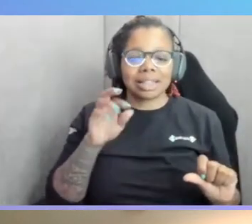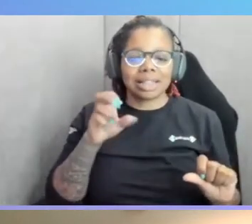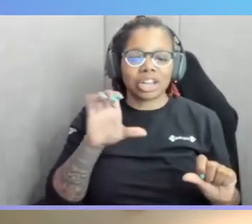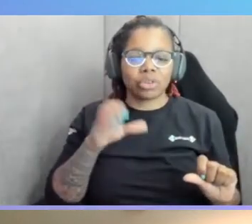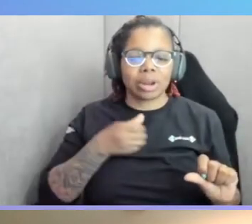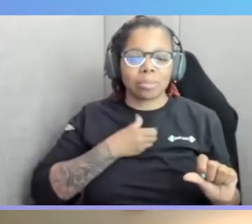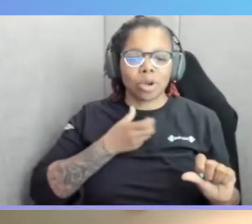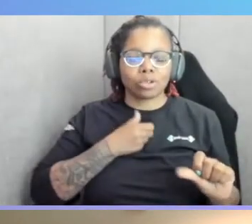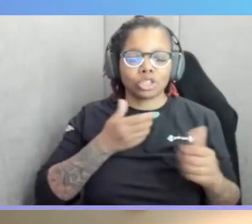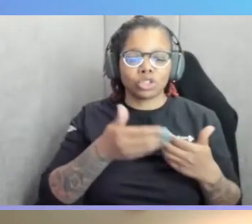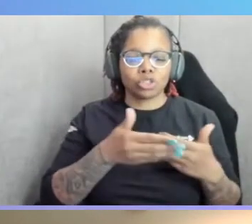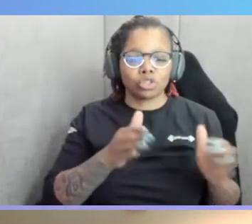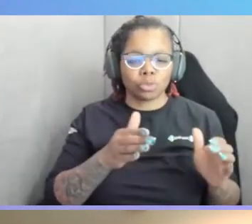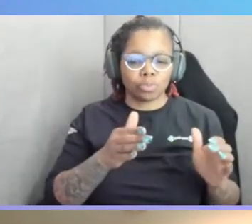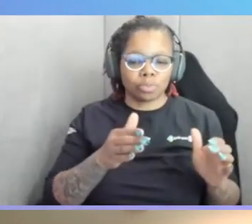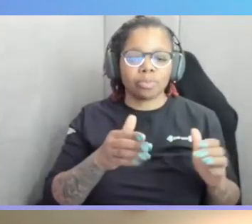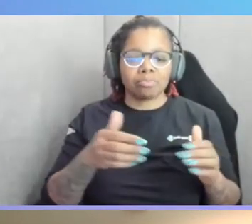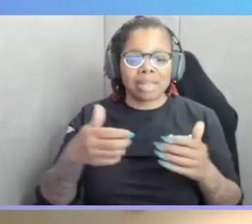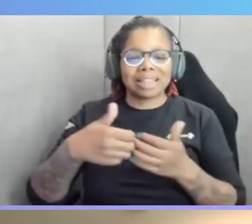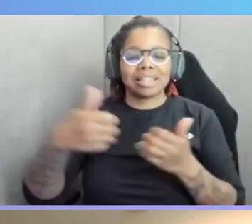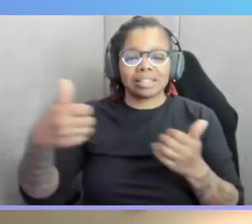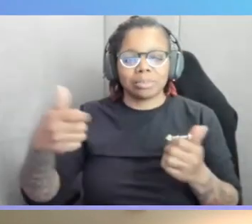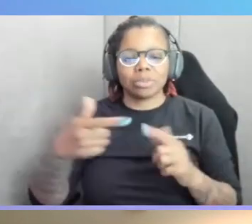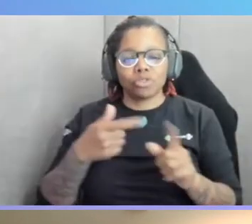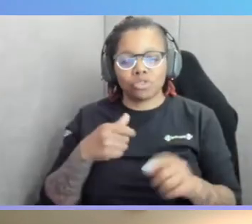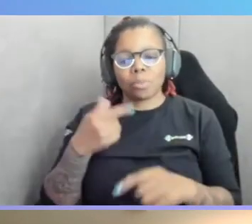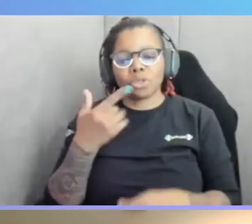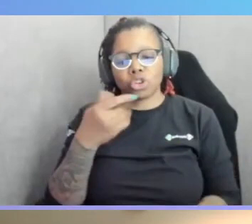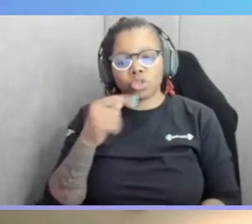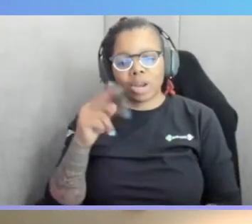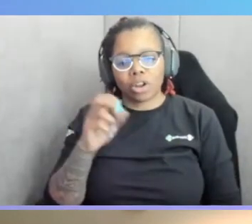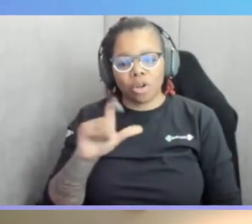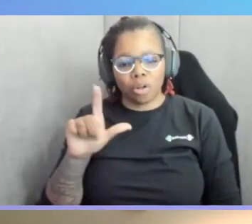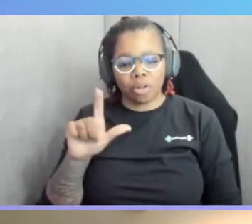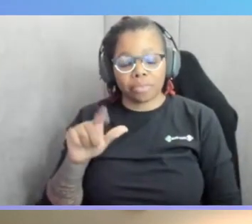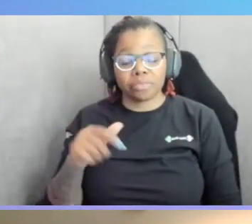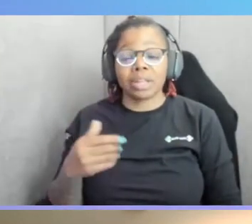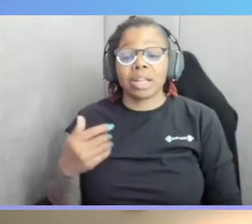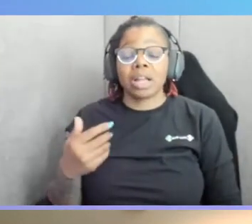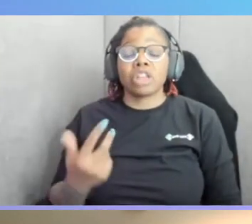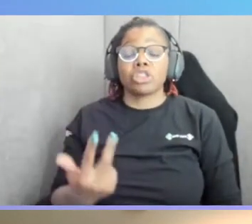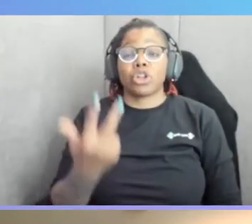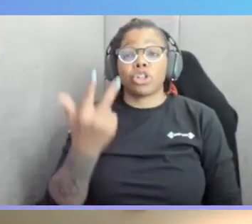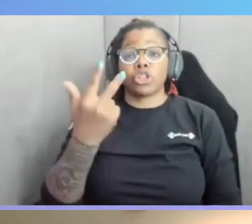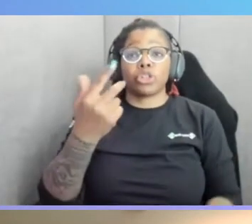the Great Hall there are three arches leading to the back of